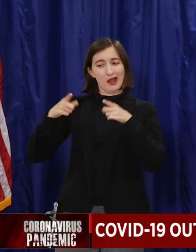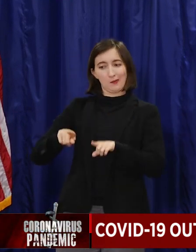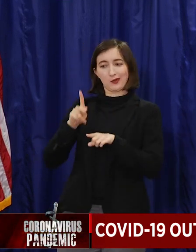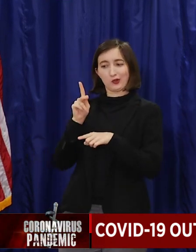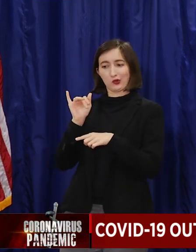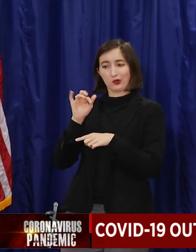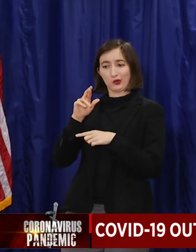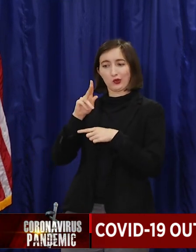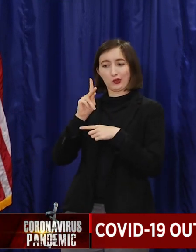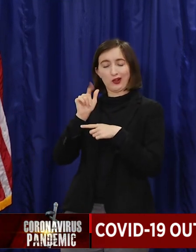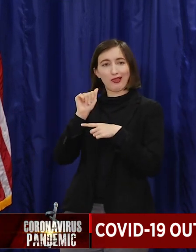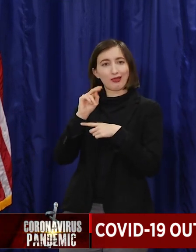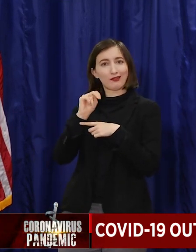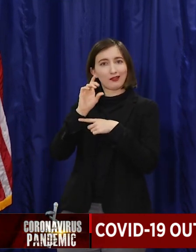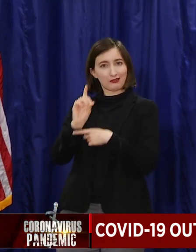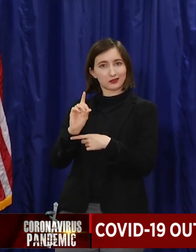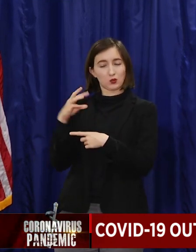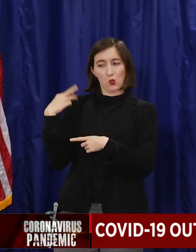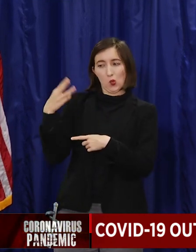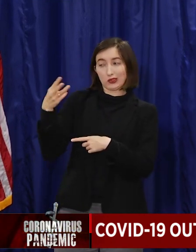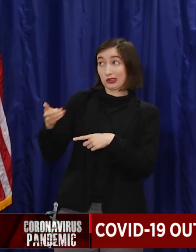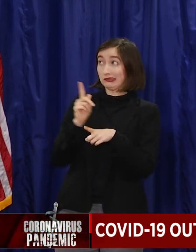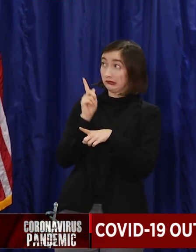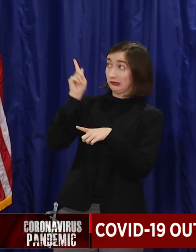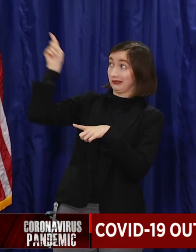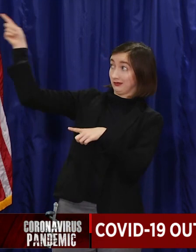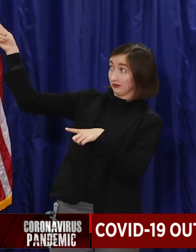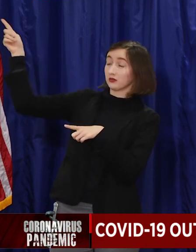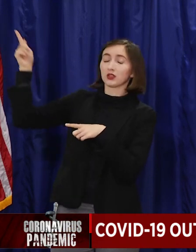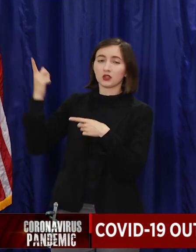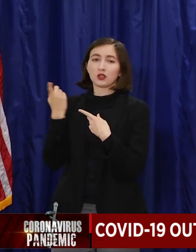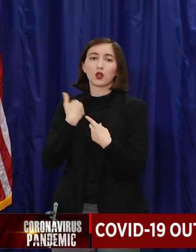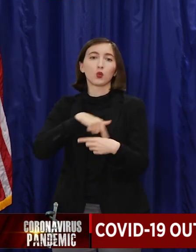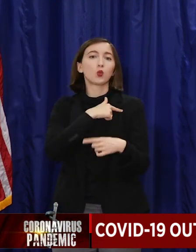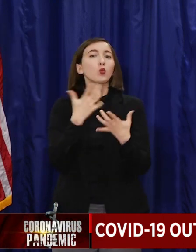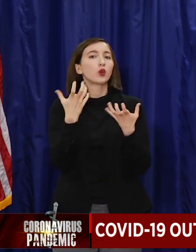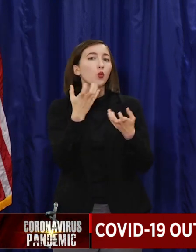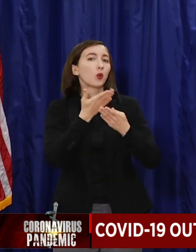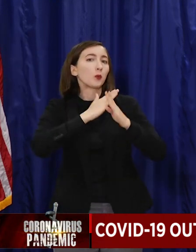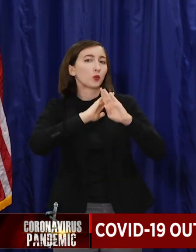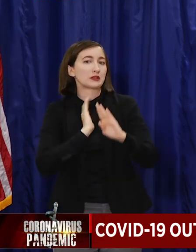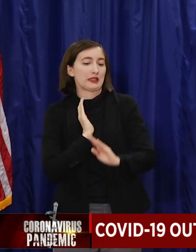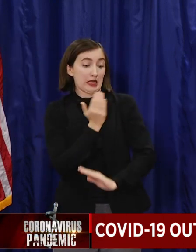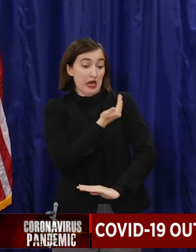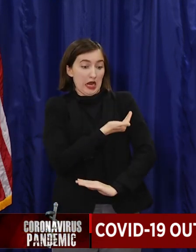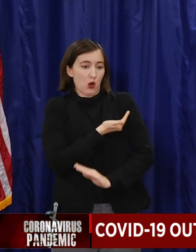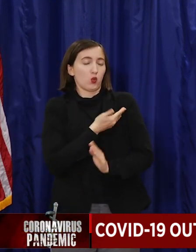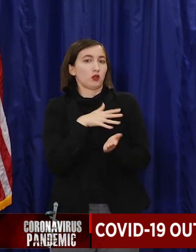DONATION TO A CORONAVIRUS RELATED EFFORT KATIE WHO HAD TO SIT OUT THIS SEASON WITH A TORN RELATED EFFORT KATIE WHO HAD TO SIT OUT THIS SEASON WITH A TORN ACHILLES IS THE NUMBER ONE SEED SIT OUT THIS SEASON WITH A TORN ACHILLES IS THE NUMBER ONE SEED AND HE WILL FACE 16 TH-SEEDED ACHILLES IS THE NUMBER ONE SEED AND HE WILL FACE 16 TH-SEEDED DERRICK JONES IN ROUND ONE.